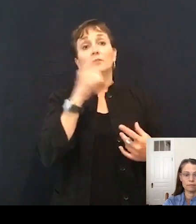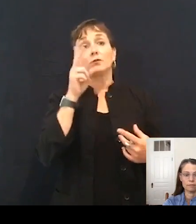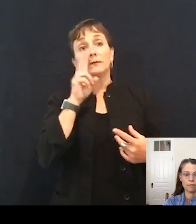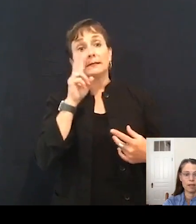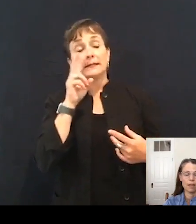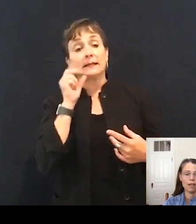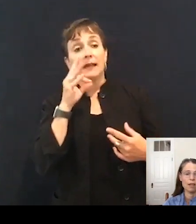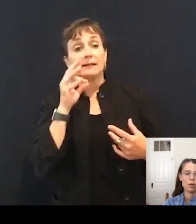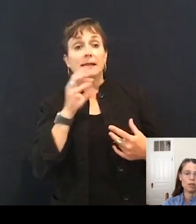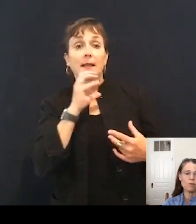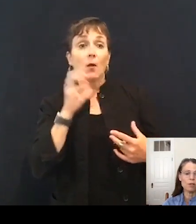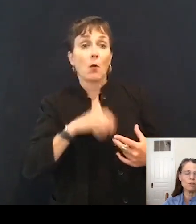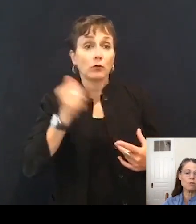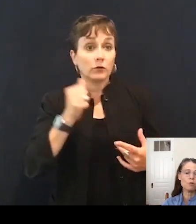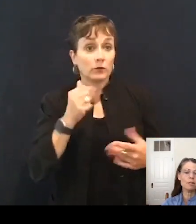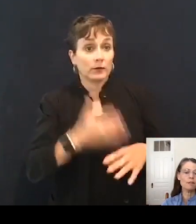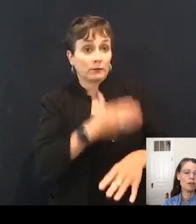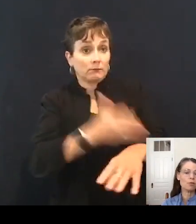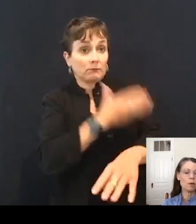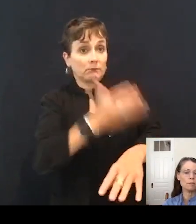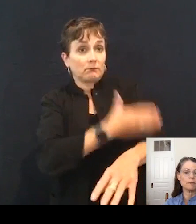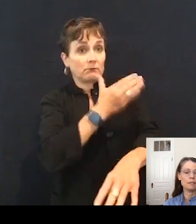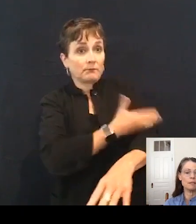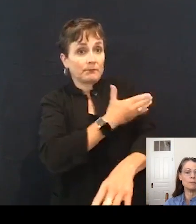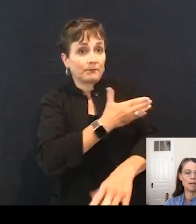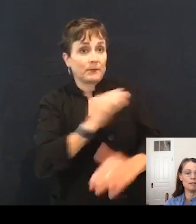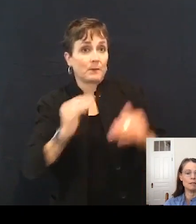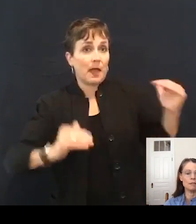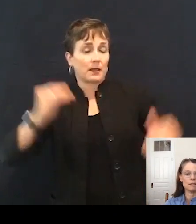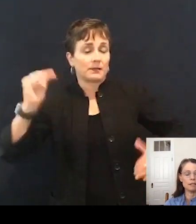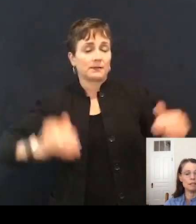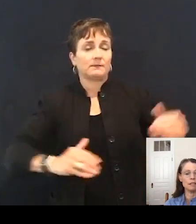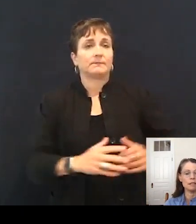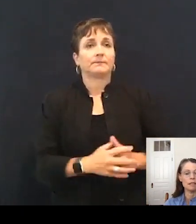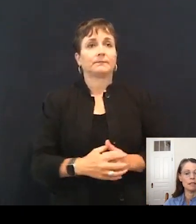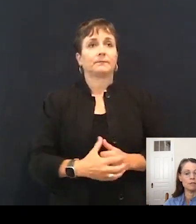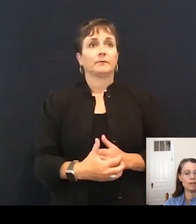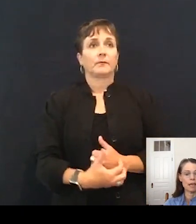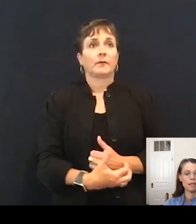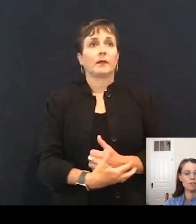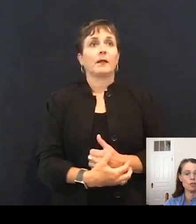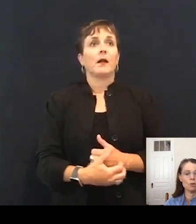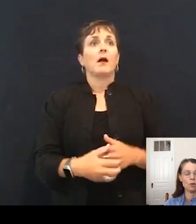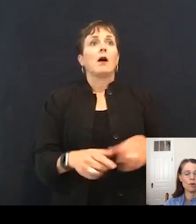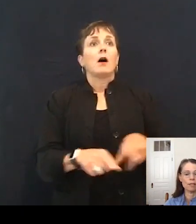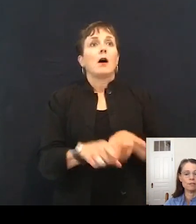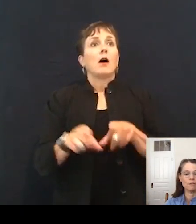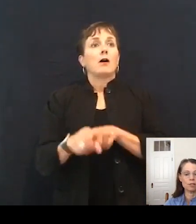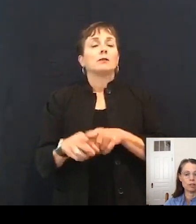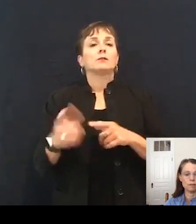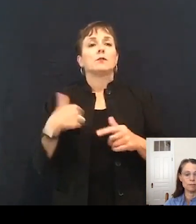We have also treated the USH1C mice to see if the ASO corrects vision.